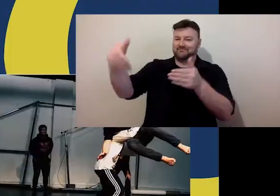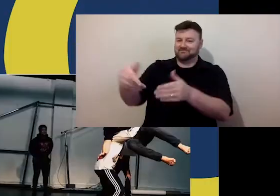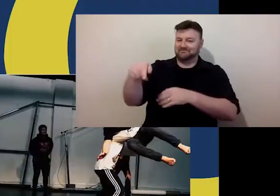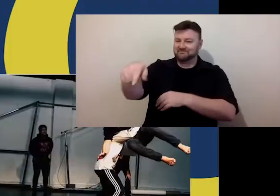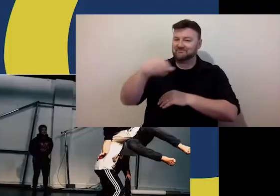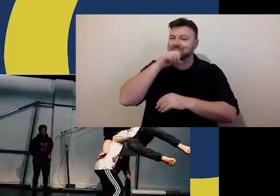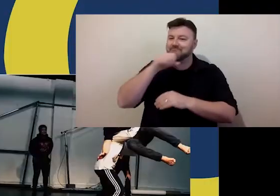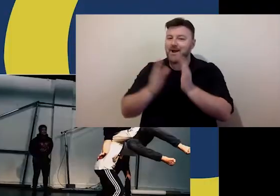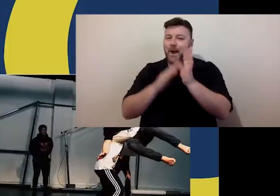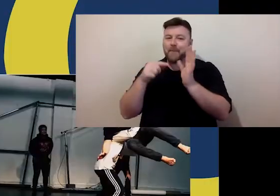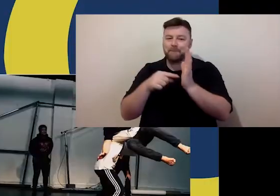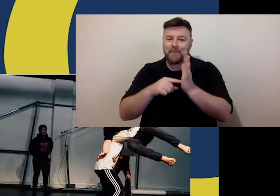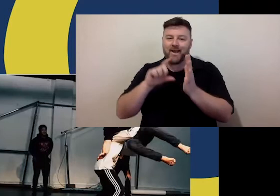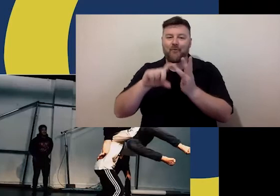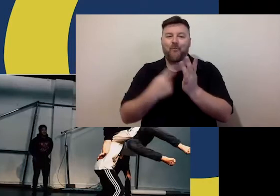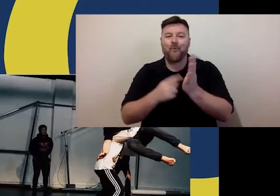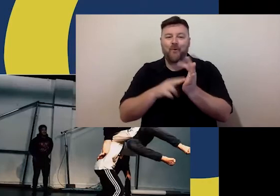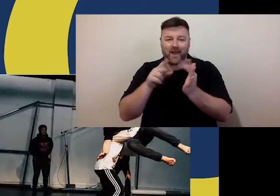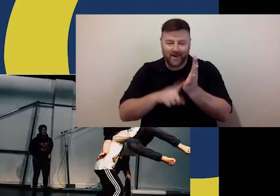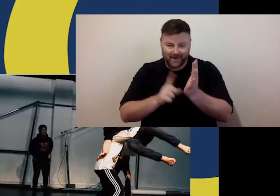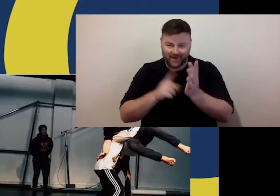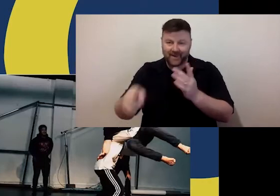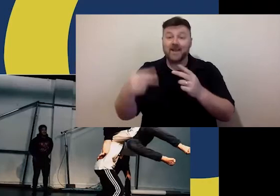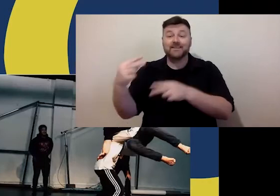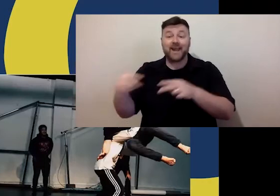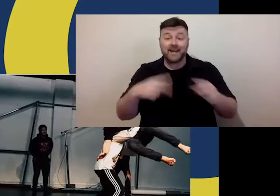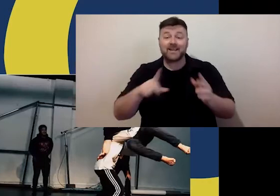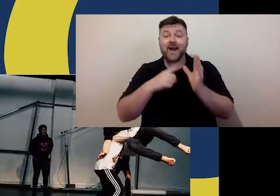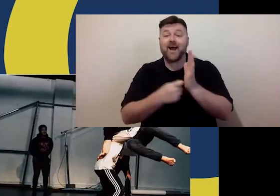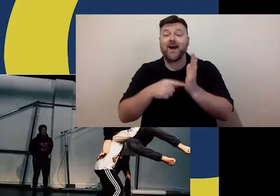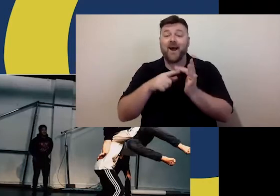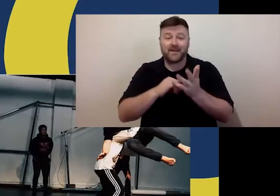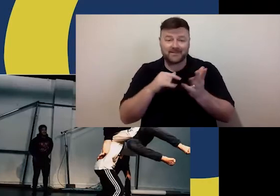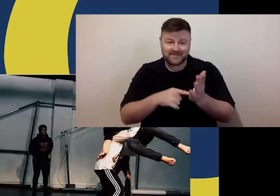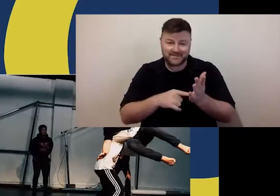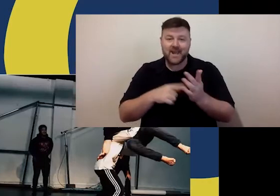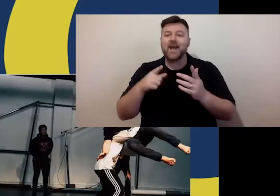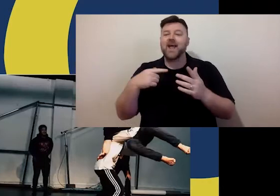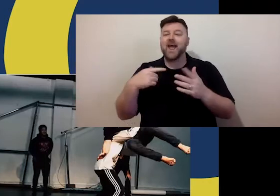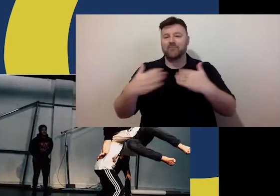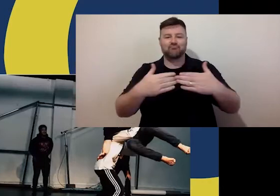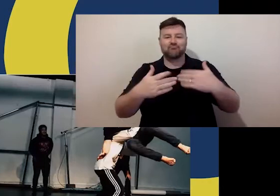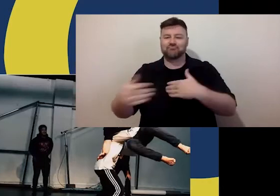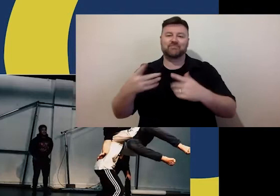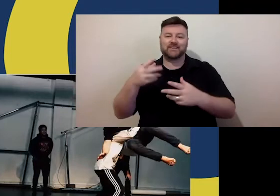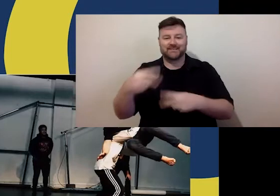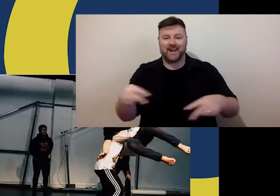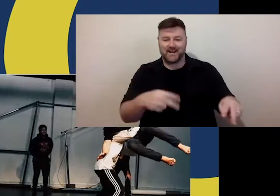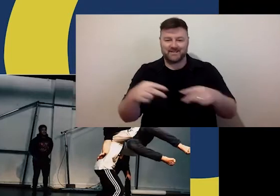dancer, artist and choreographer. Currently on screen is a blue PowerPoint slide to introduce Matt as our speaker, with some text, and